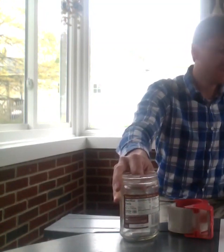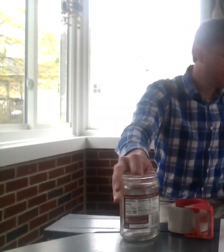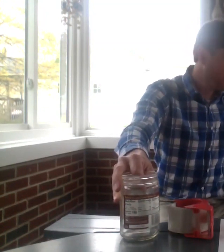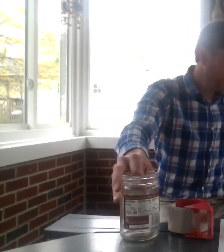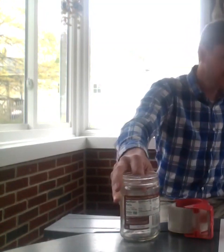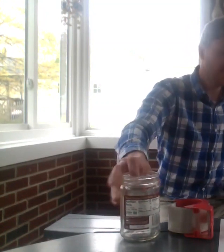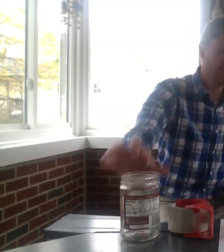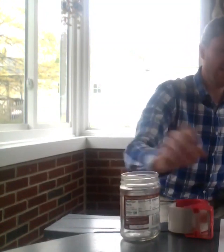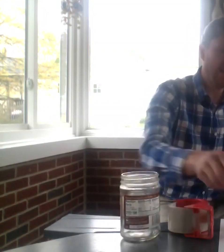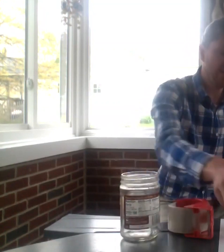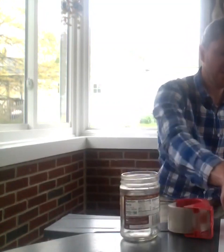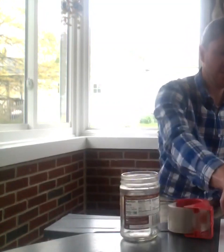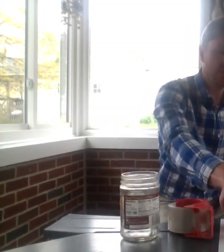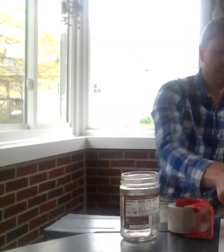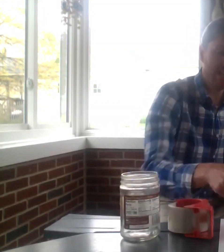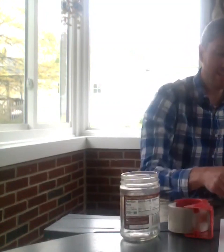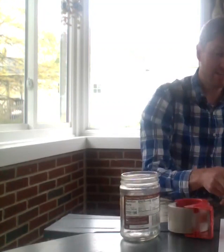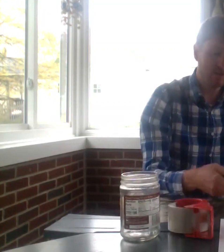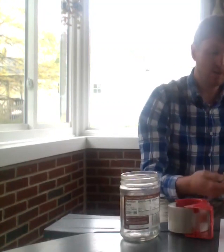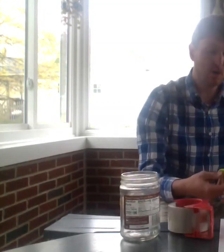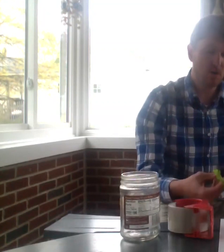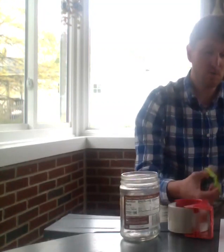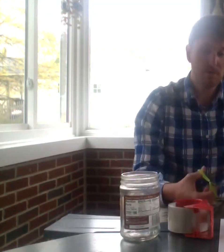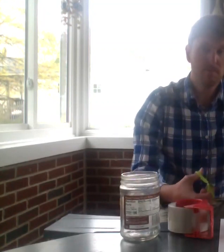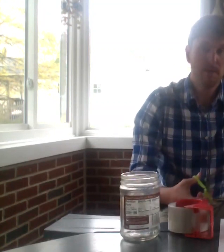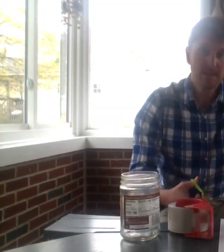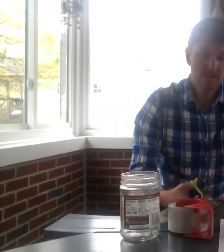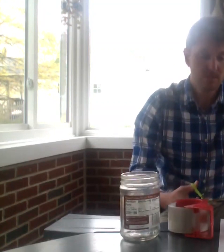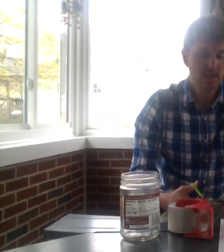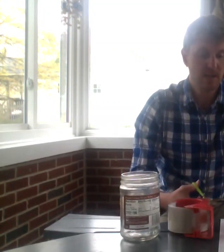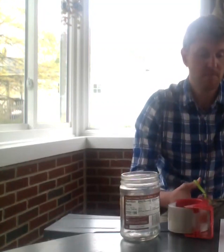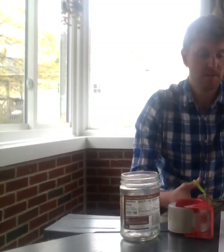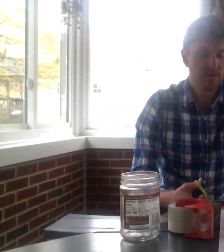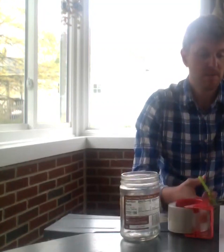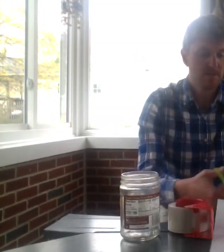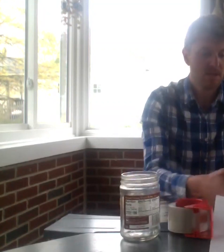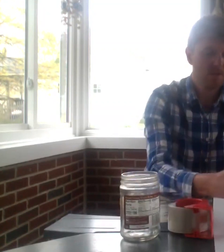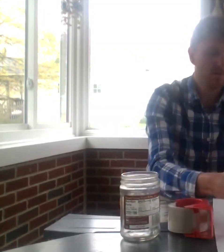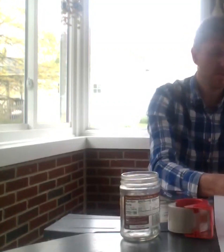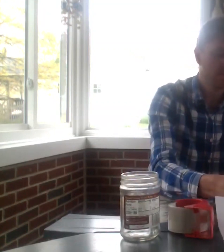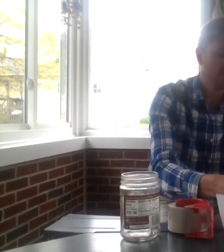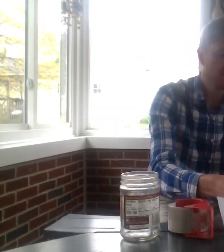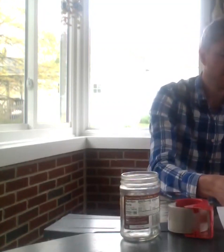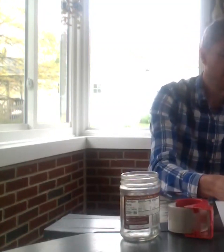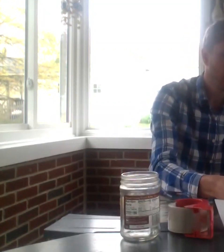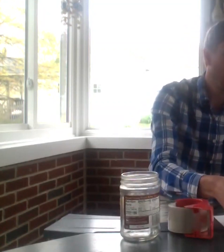Can I do it? Well, I'm just gonna show them. You can show them what you did. So you want to cut the paper lengthwise,